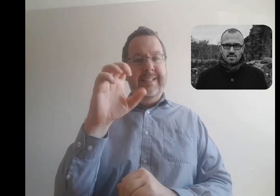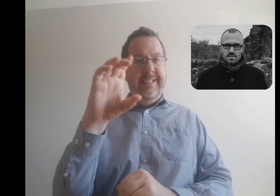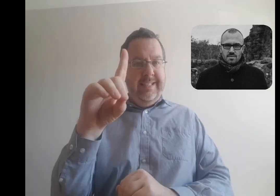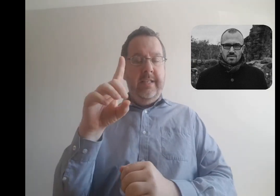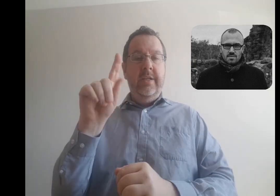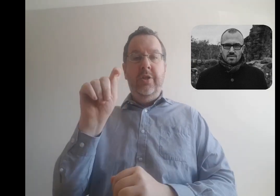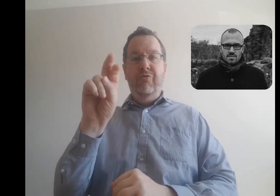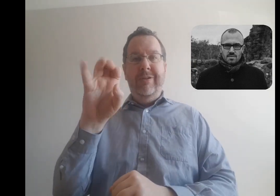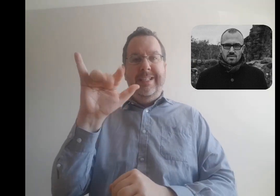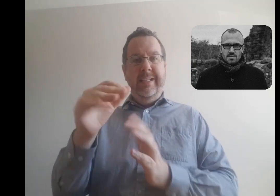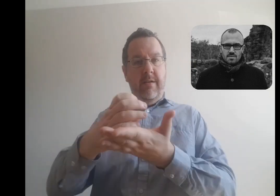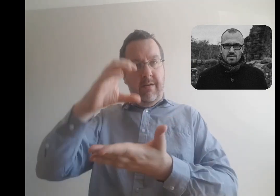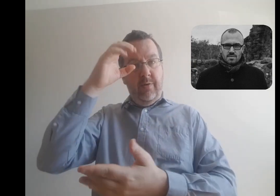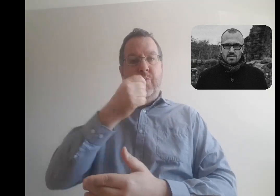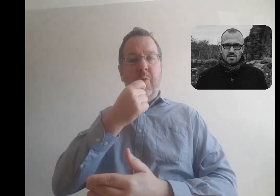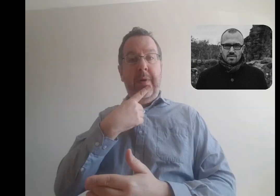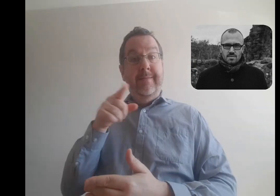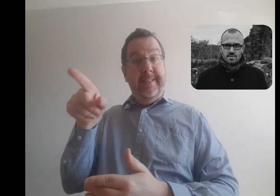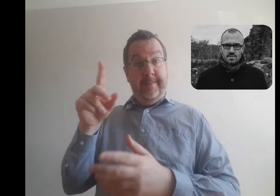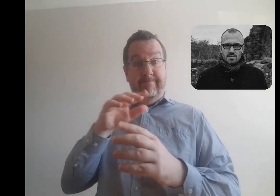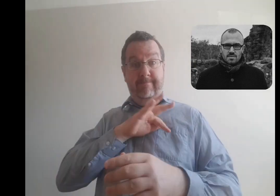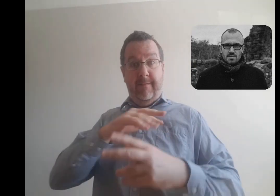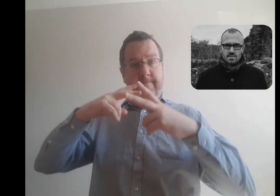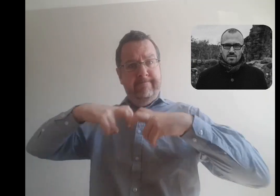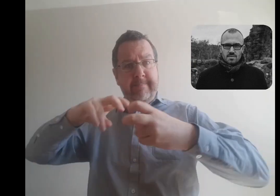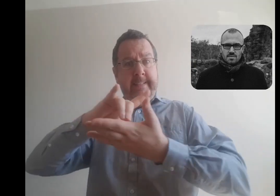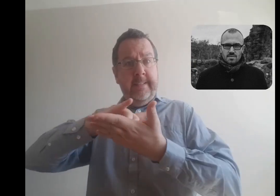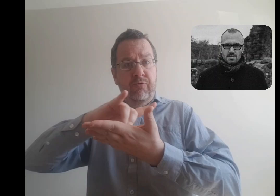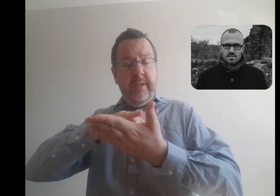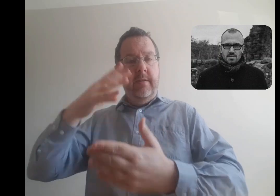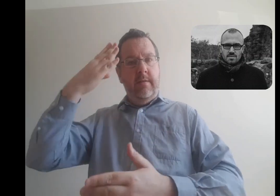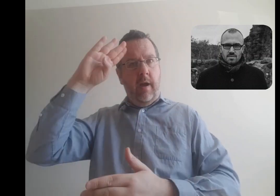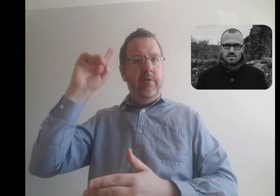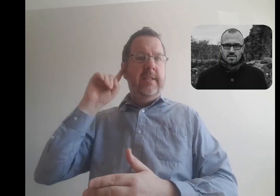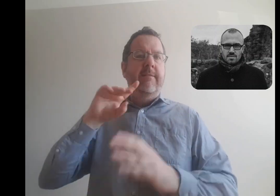who is a historian who focuses on the history of Ireland's Deaf community.